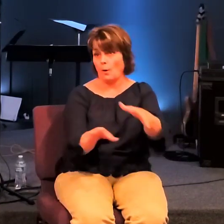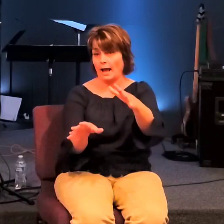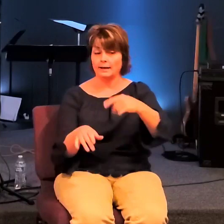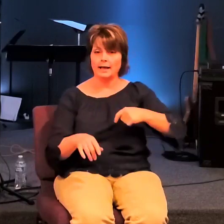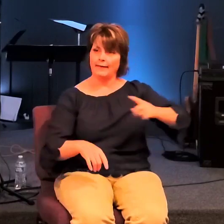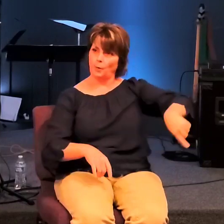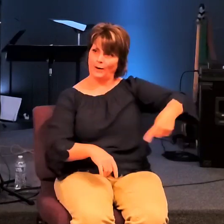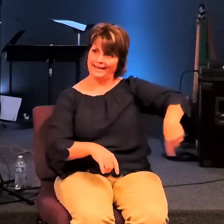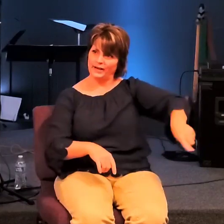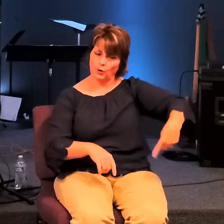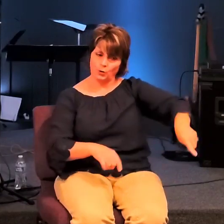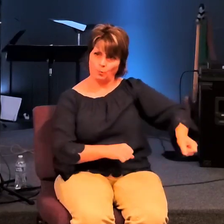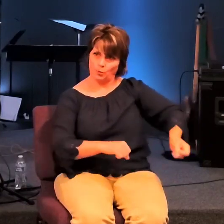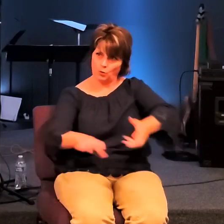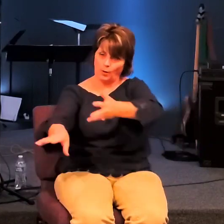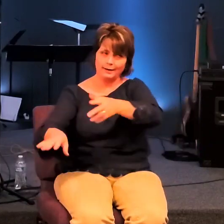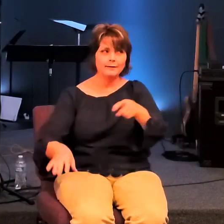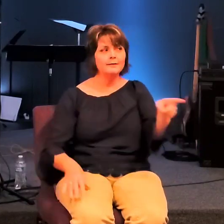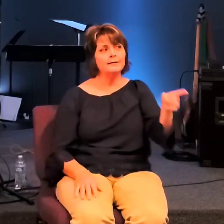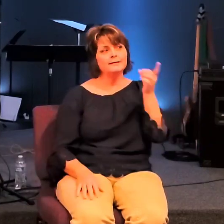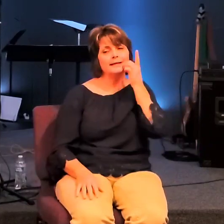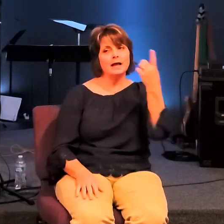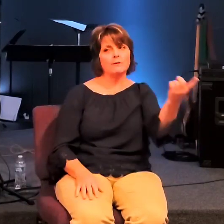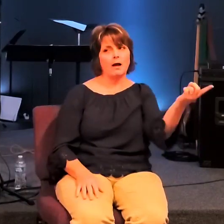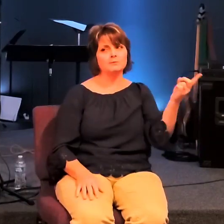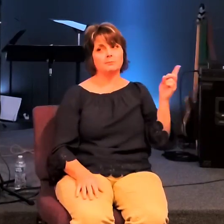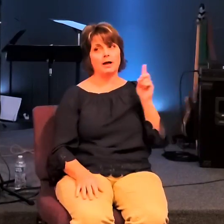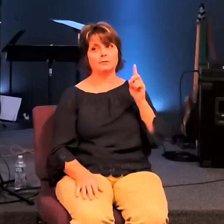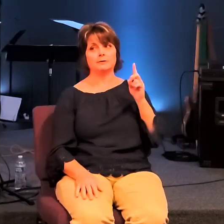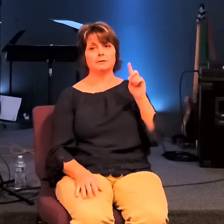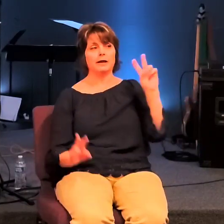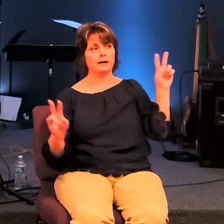comes around the house I'm in the back and so we're looking at each other in the in the